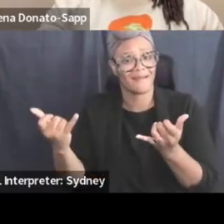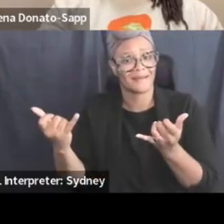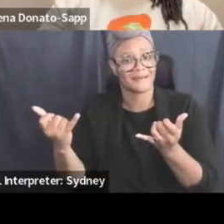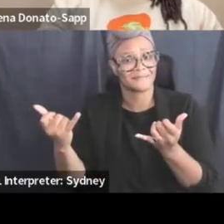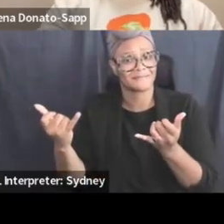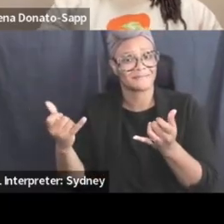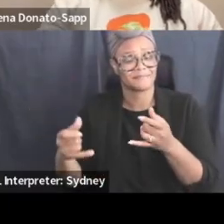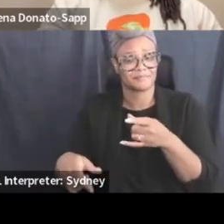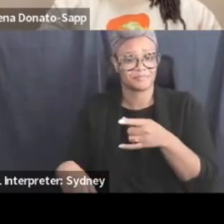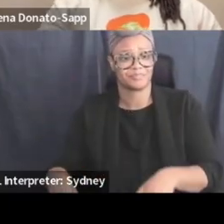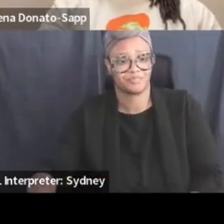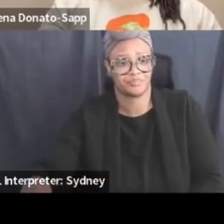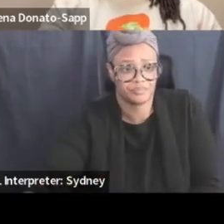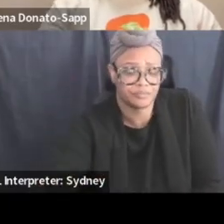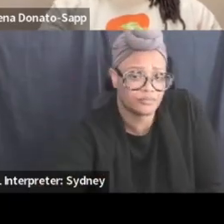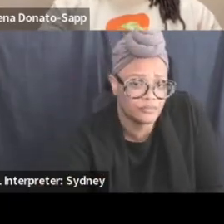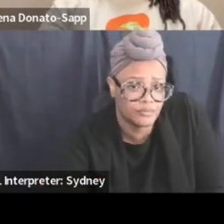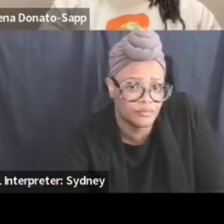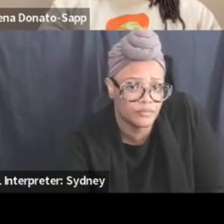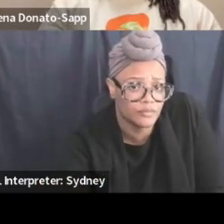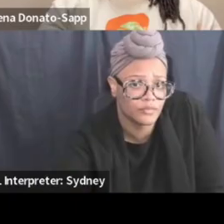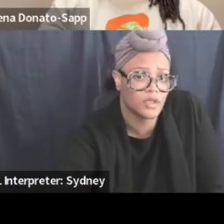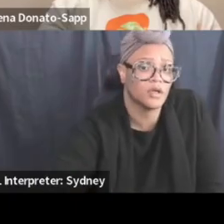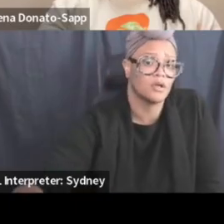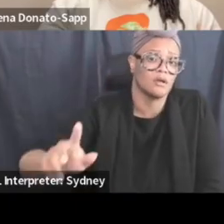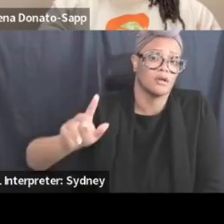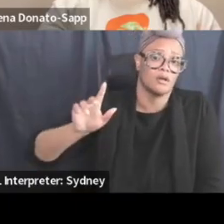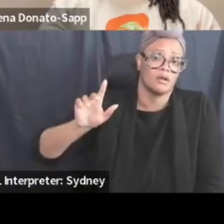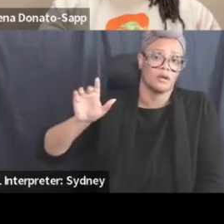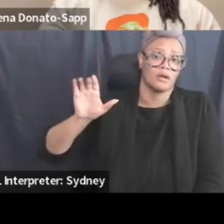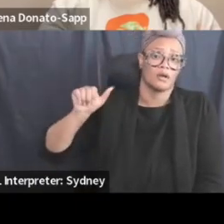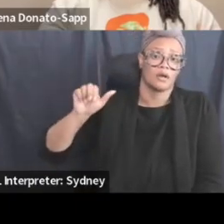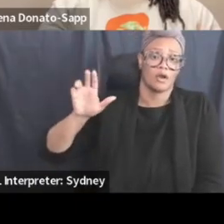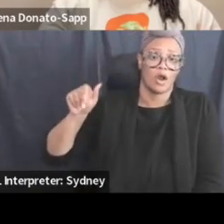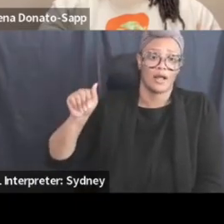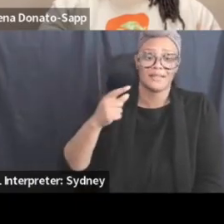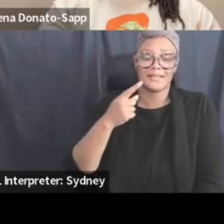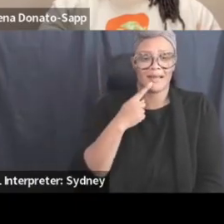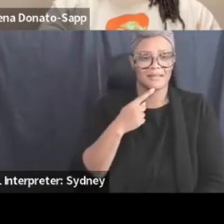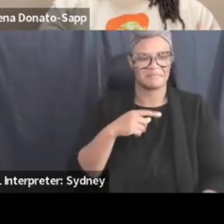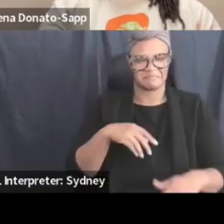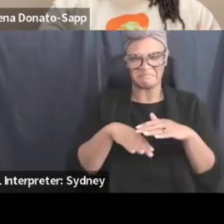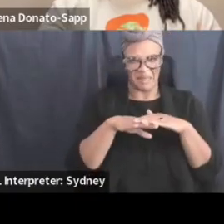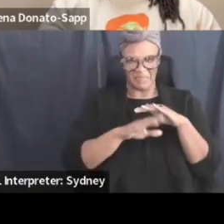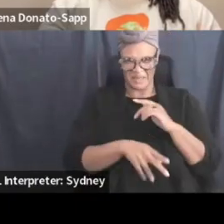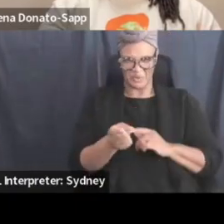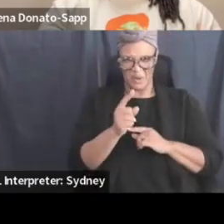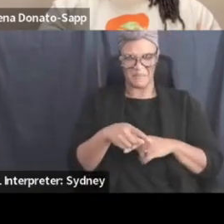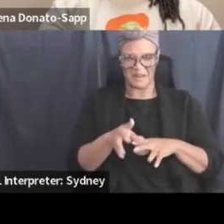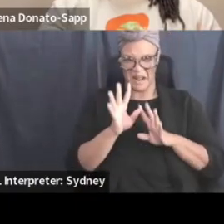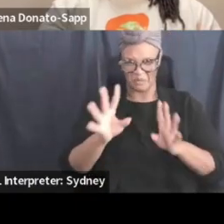So, I'm going to uh in I think less than a minute say this. Um what everyone's talking about is